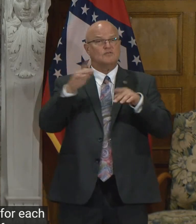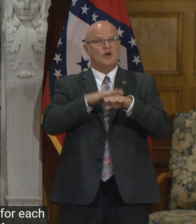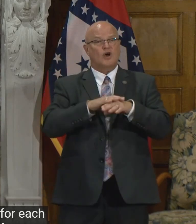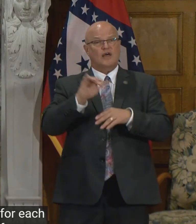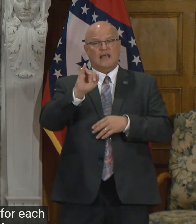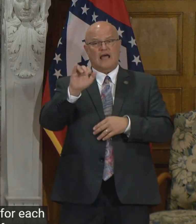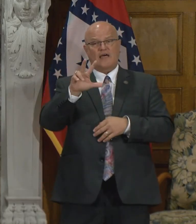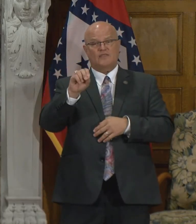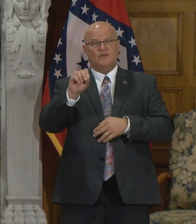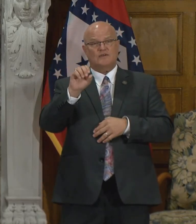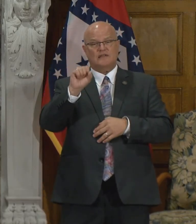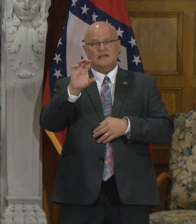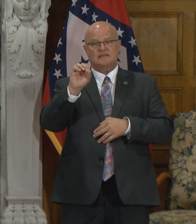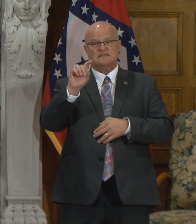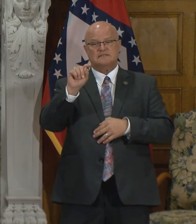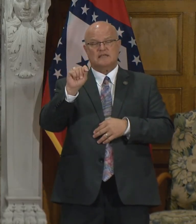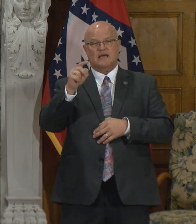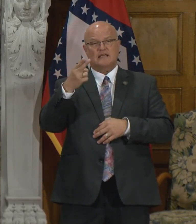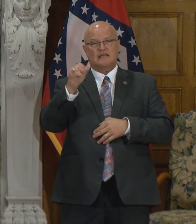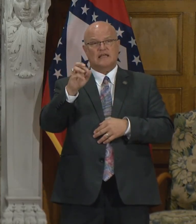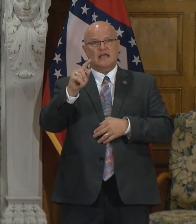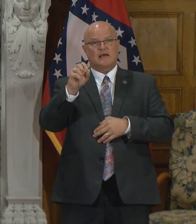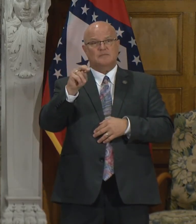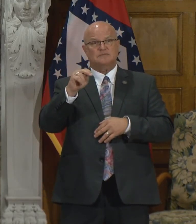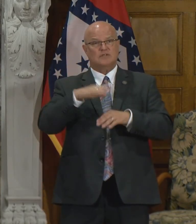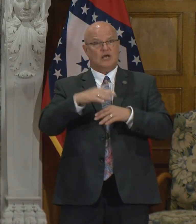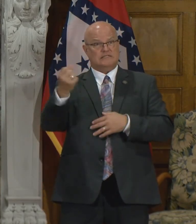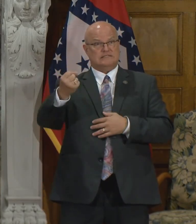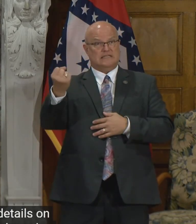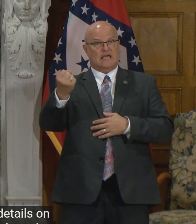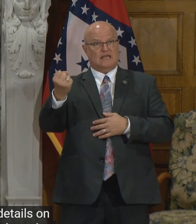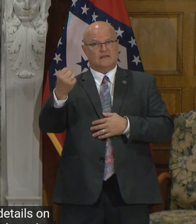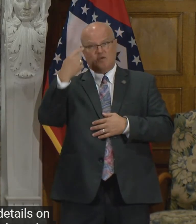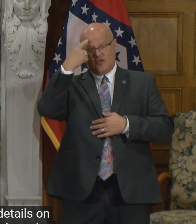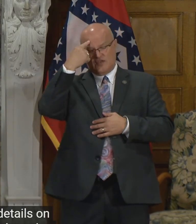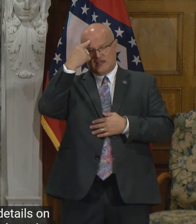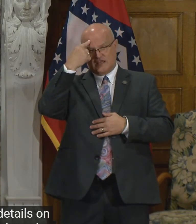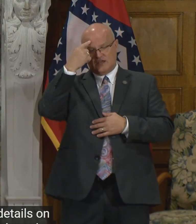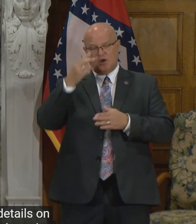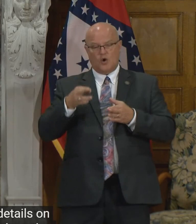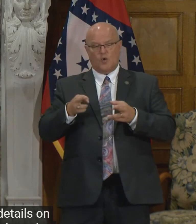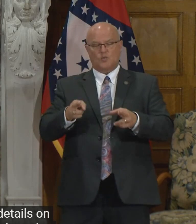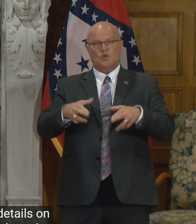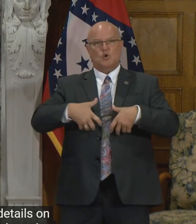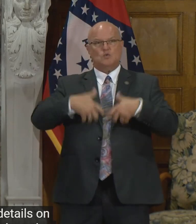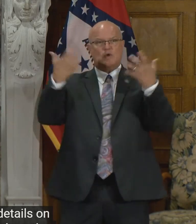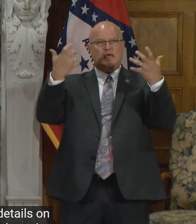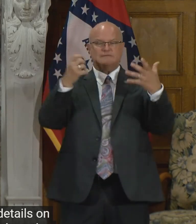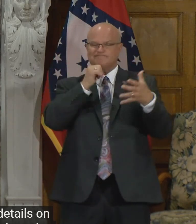Interstate 30 and Scott Hamilton Saturday. I believe. We think it was a road rage and that incident wasn't related,